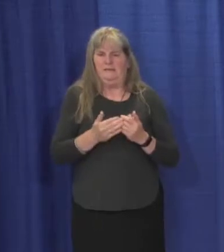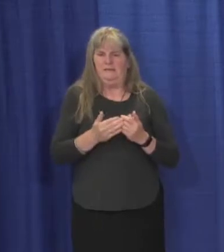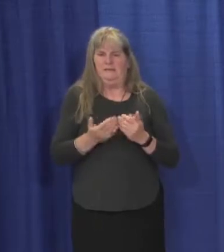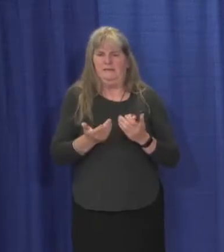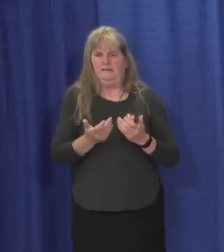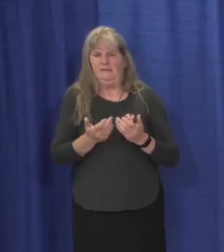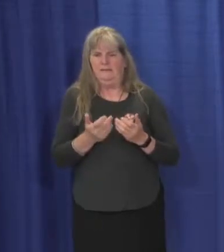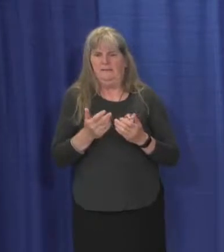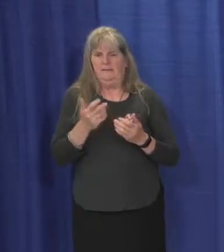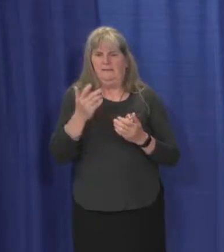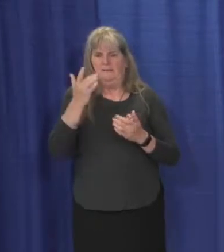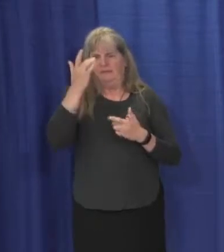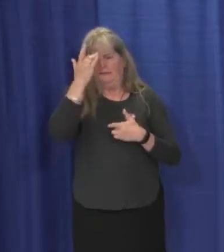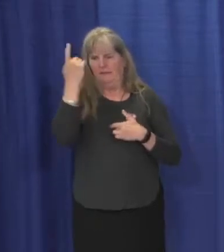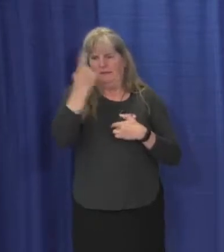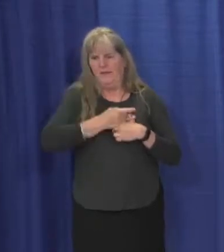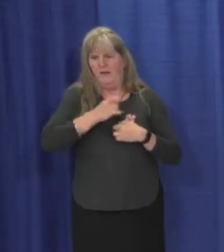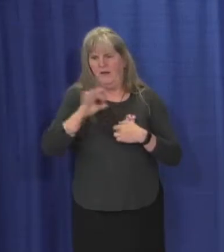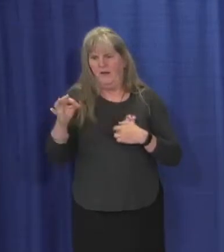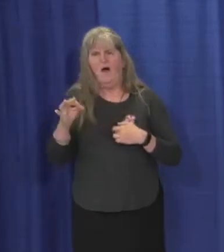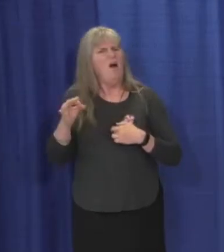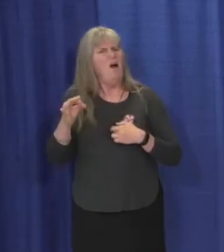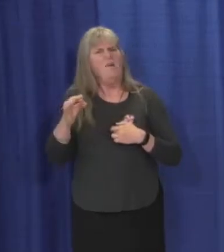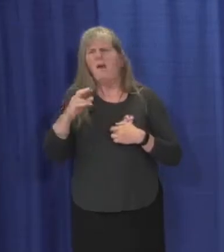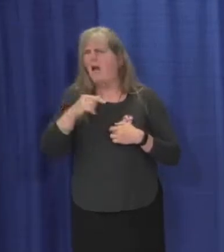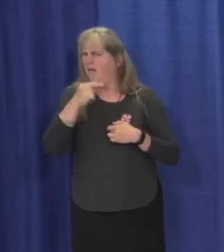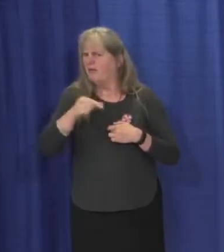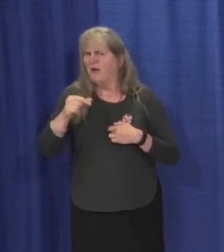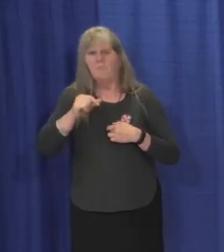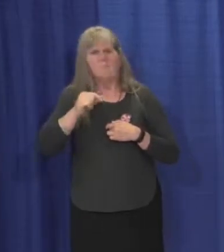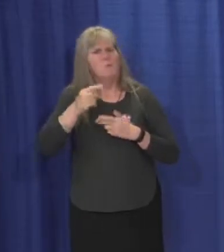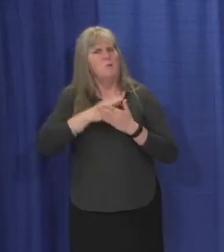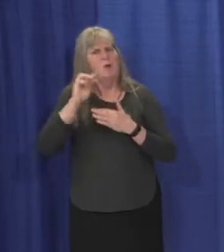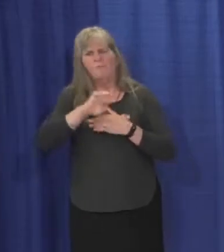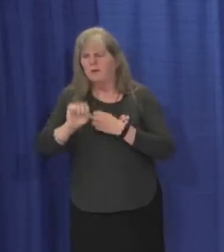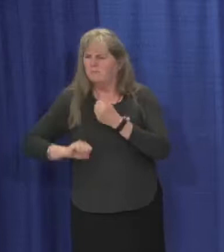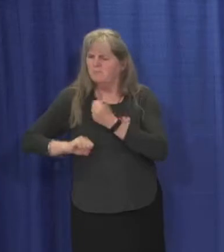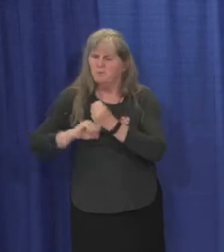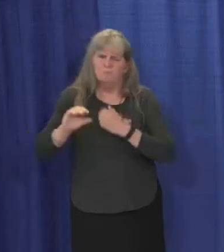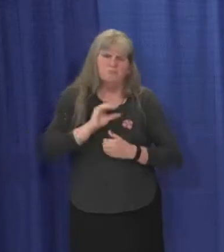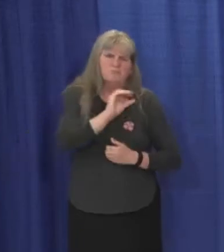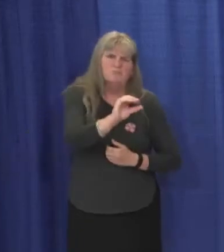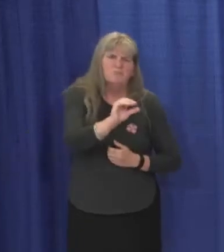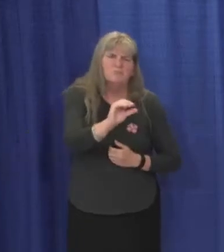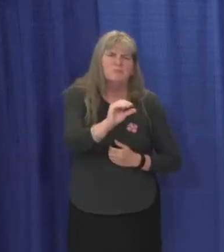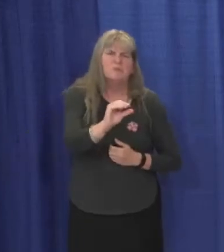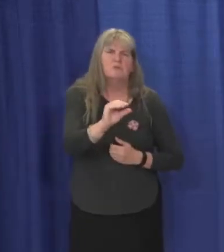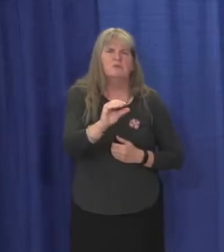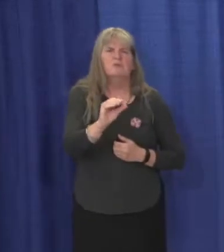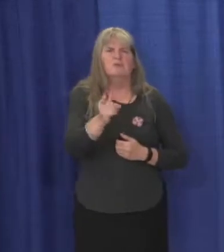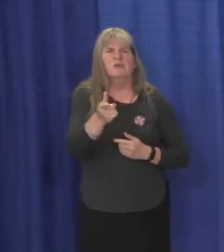easily take a sick day leads remember the sick leave rebate program is in place.